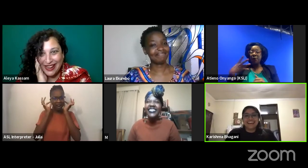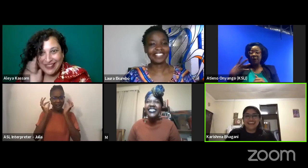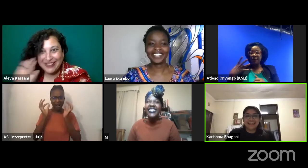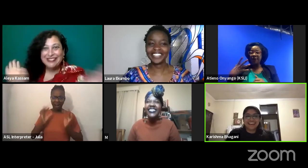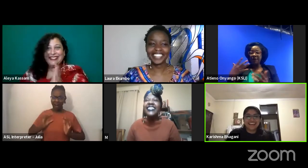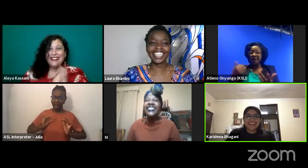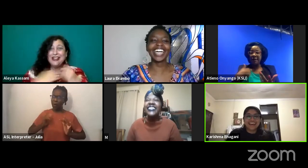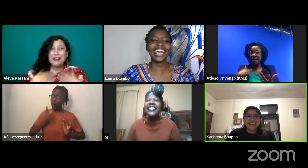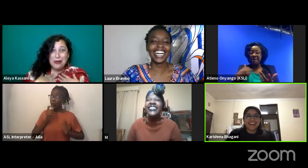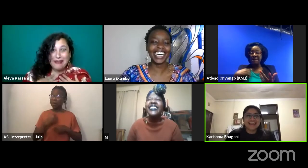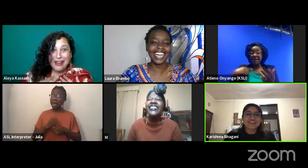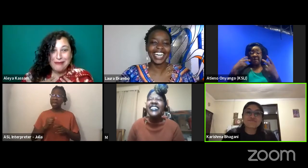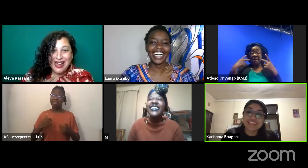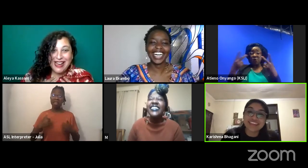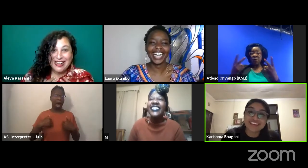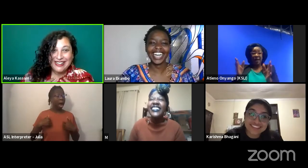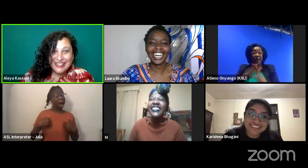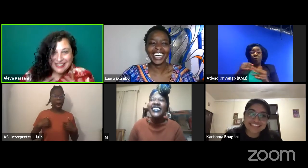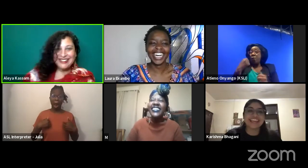(speaks in foreign language) They are mine.